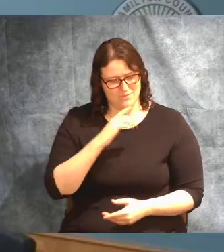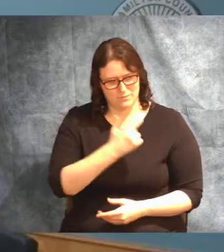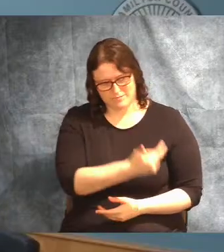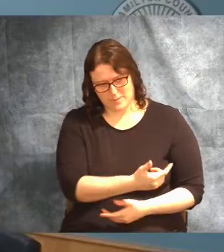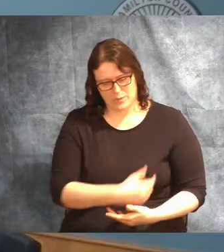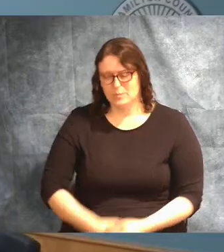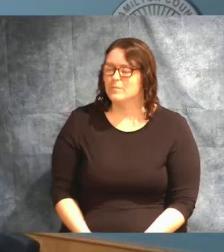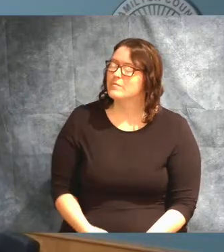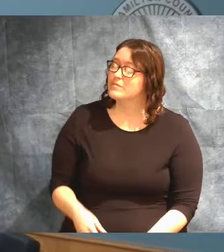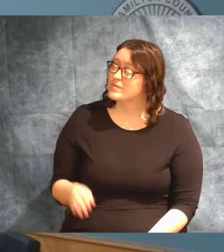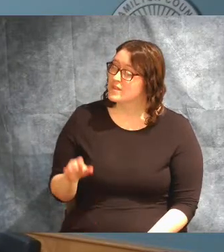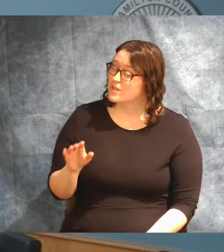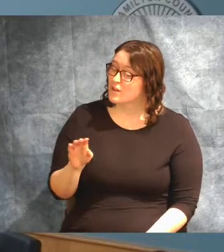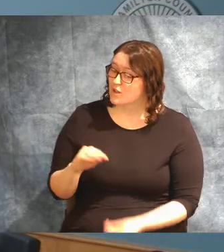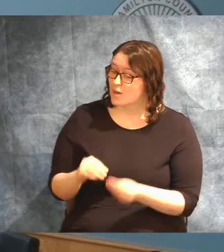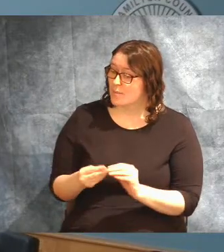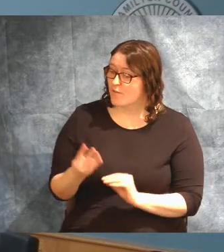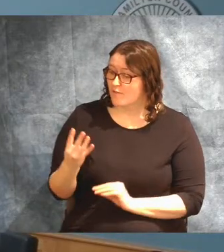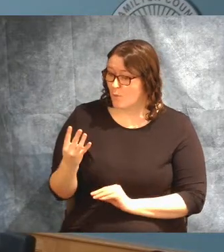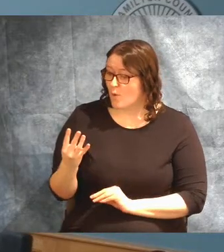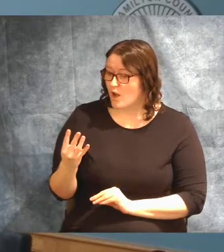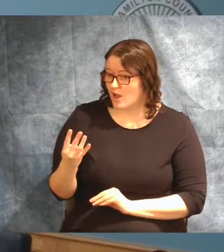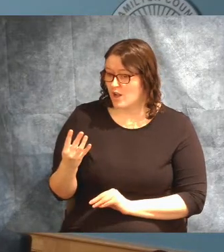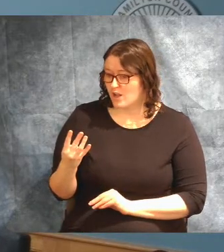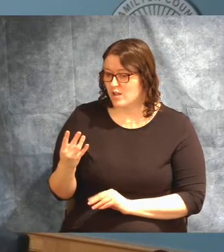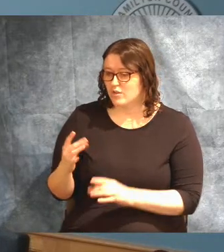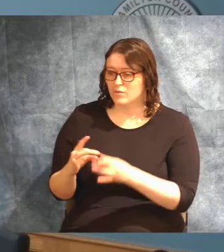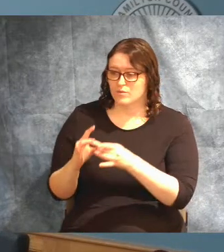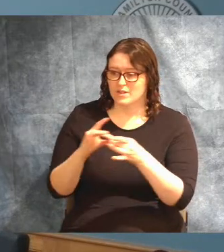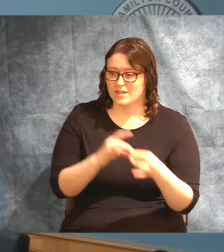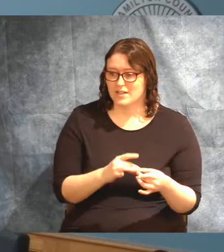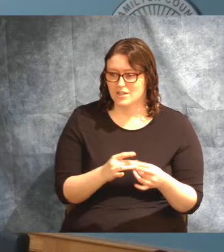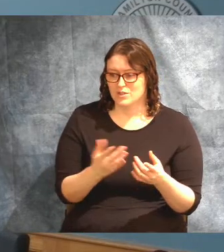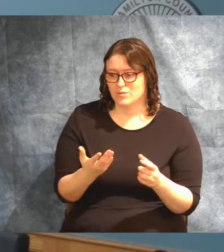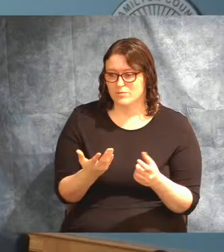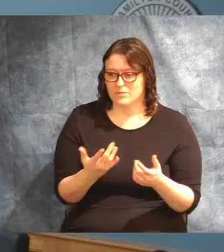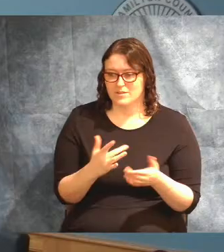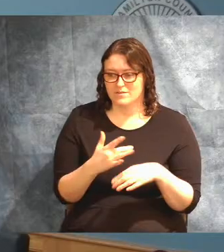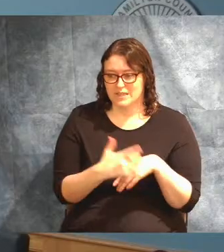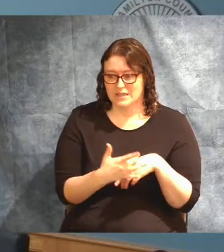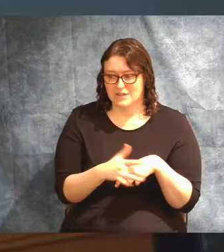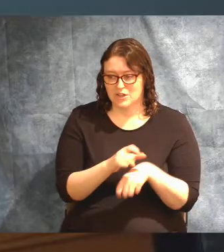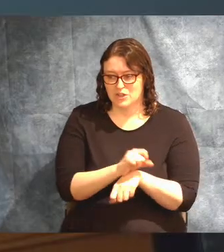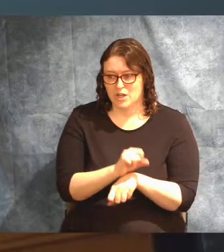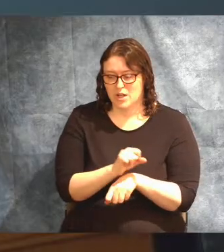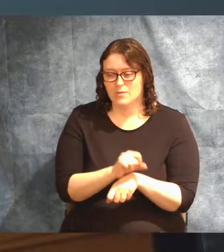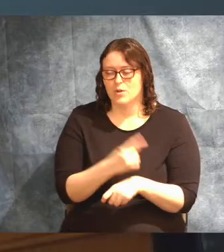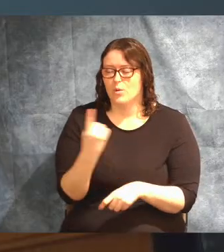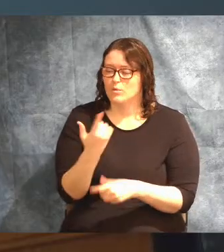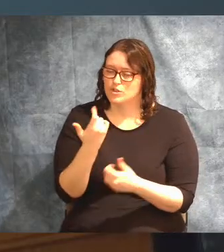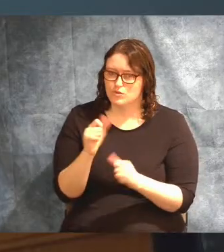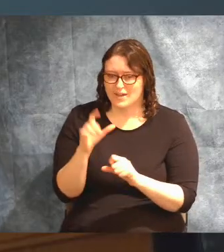so by leave four is as it relates to vacancies and boards and Commissions we're always trying to get